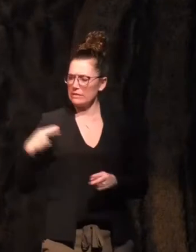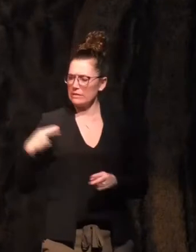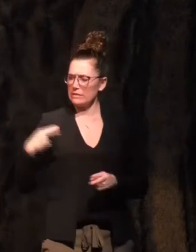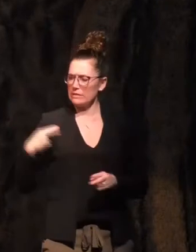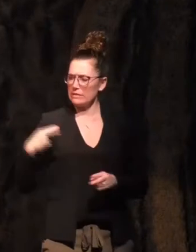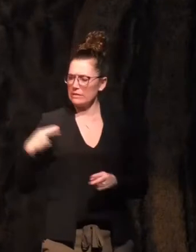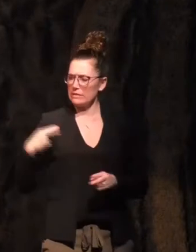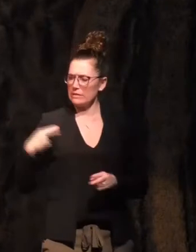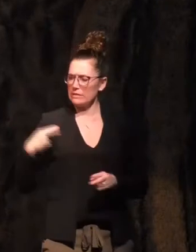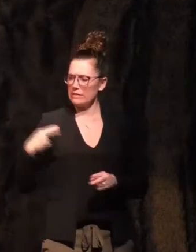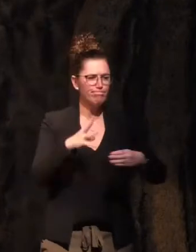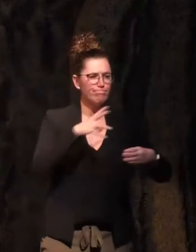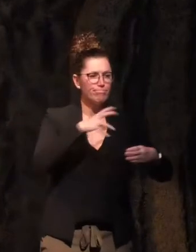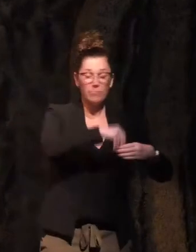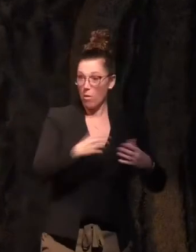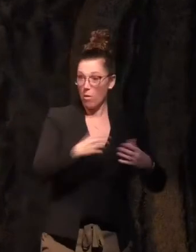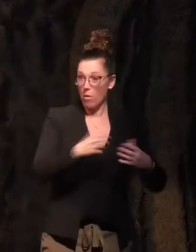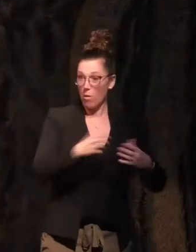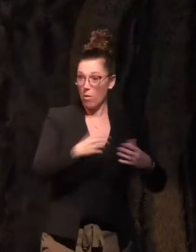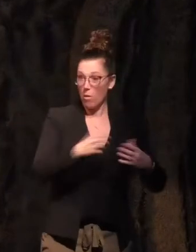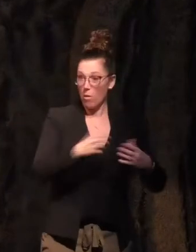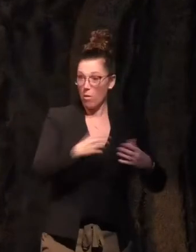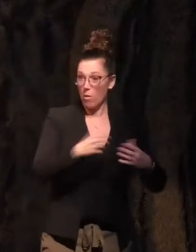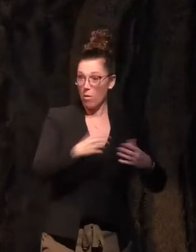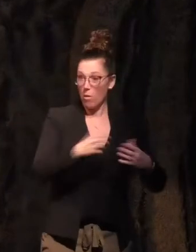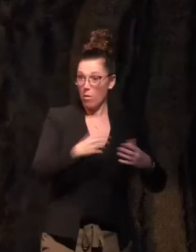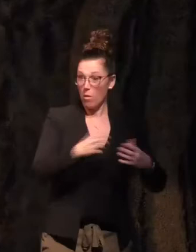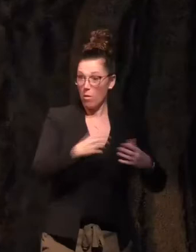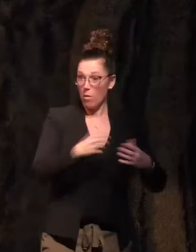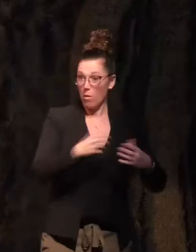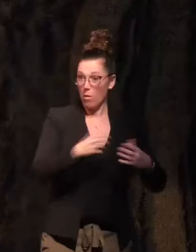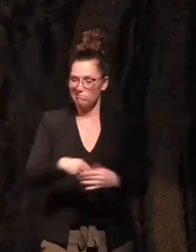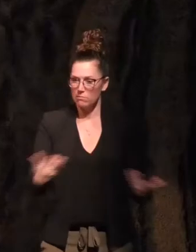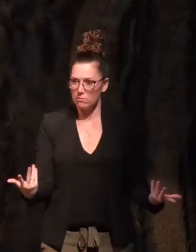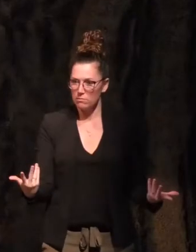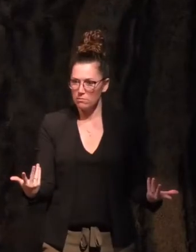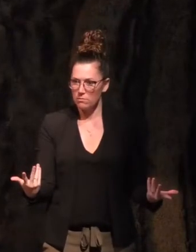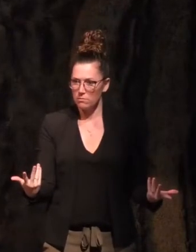and through the work that we all do, try to imagine a future that is at least